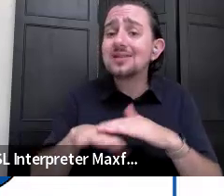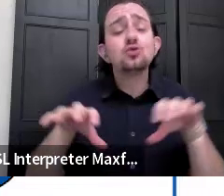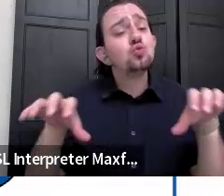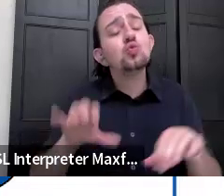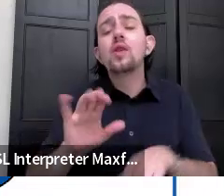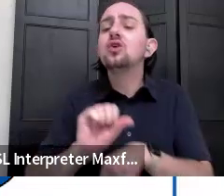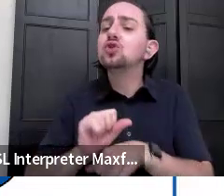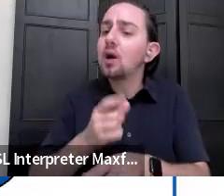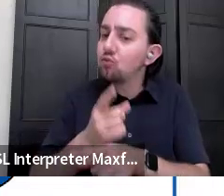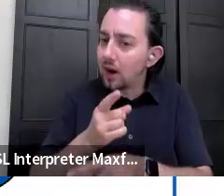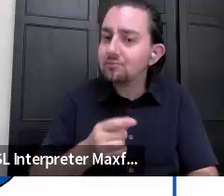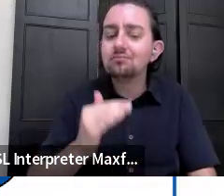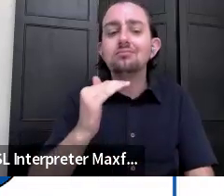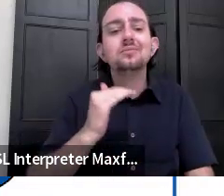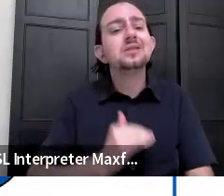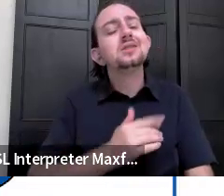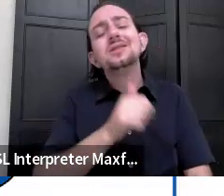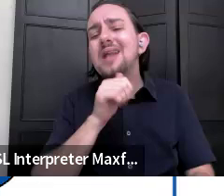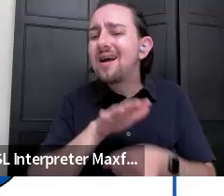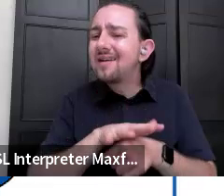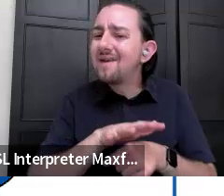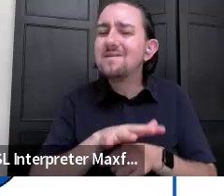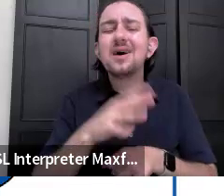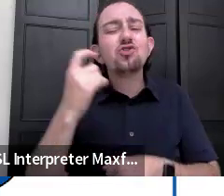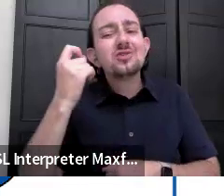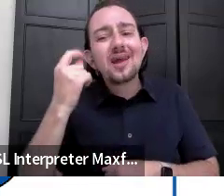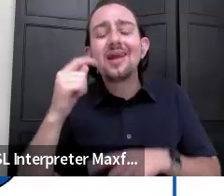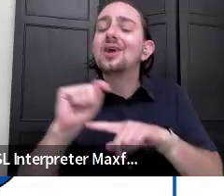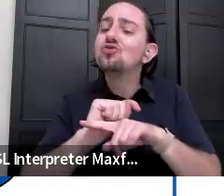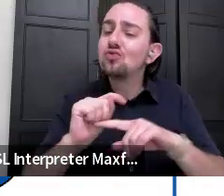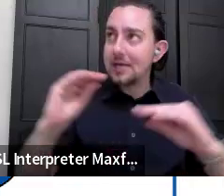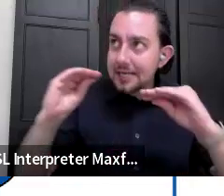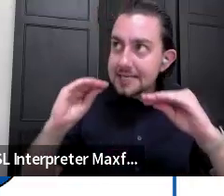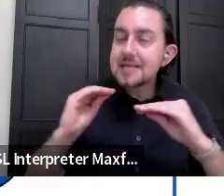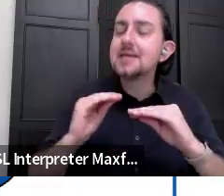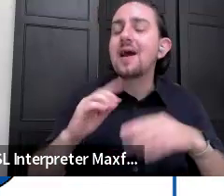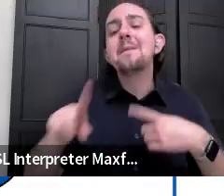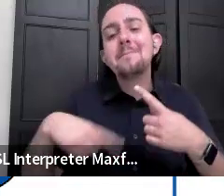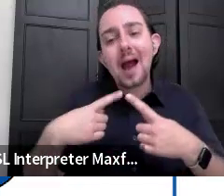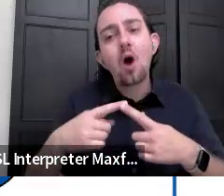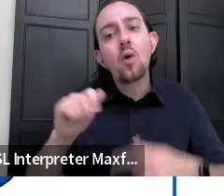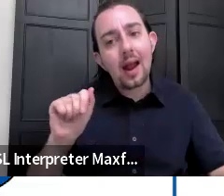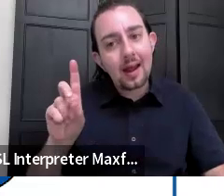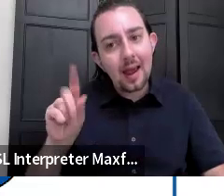and training, again, about the ADA. Managers, hiring managers are not trained.